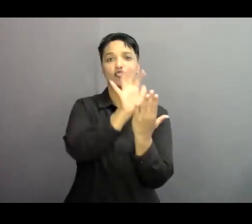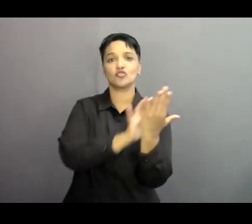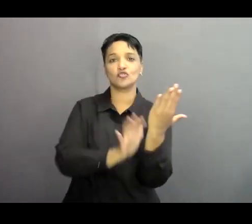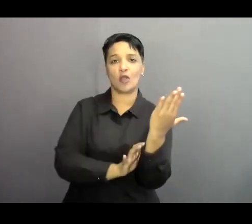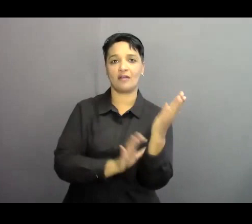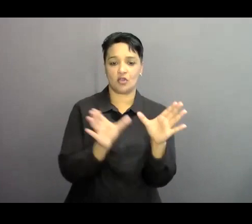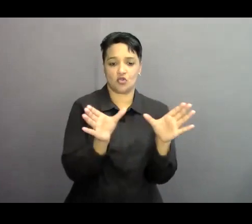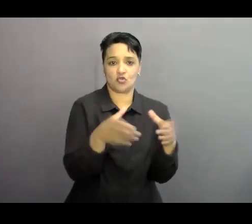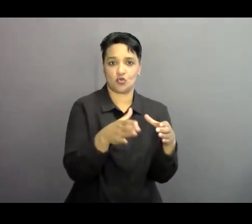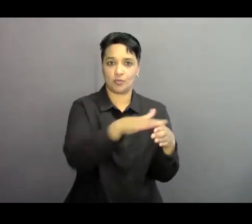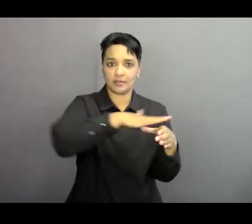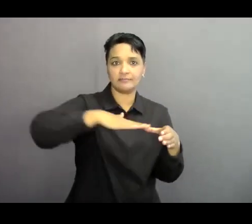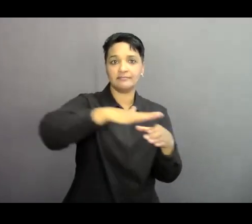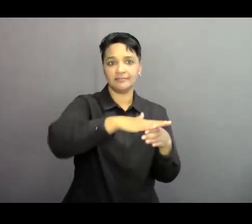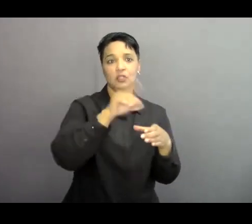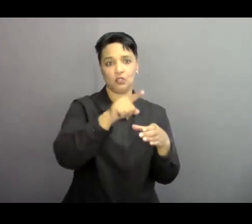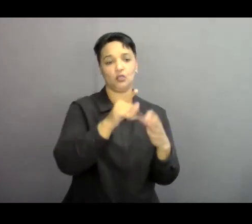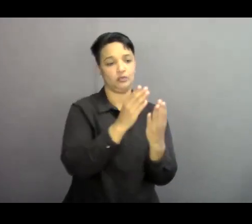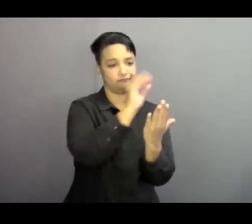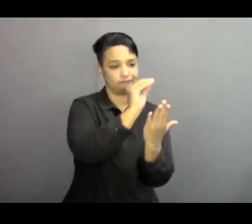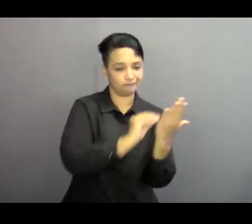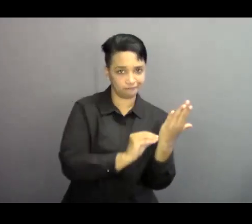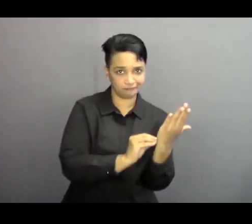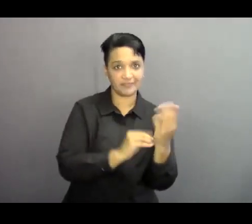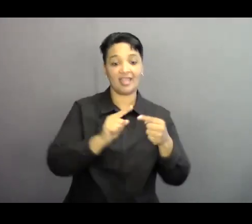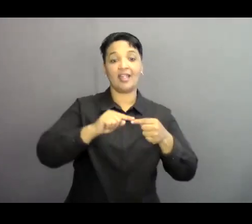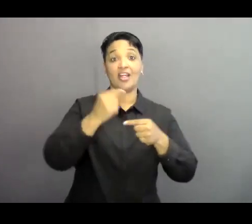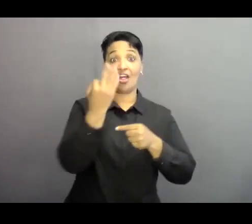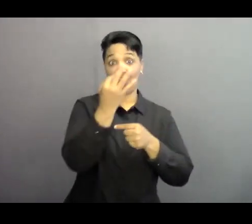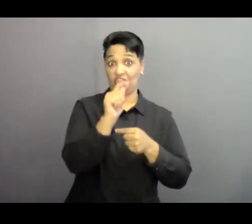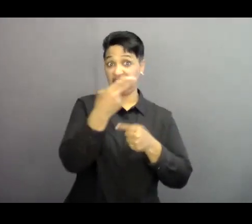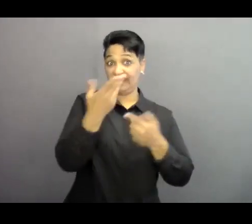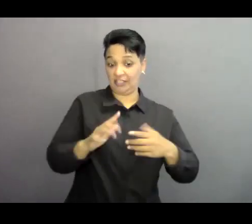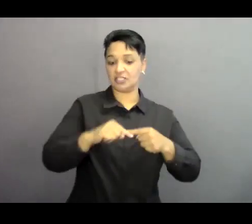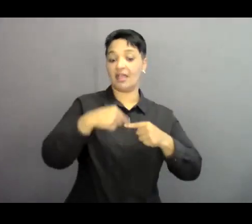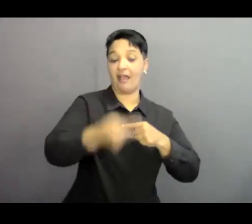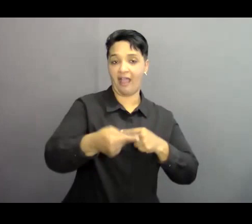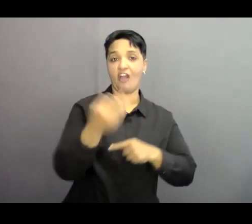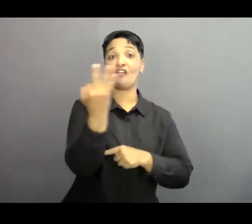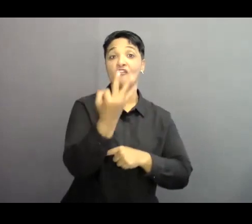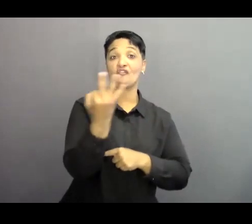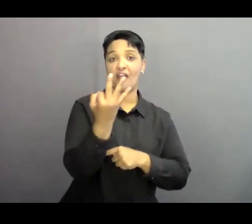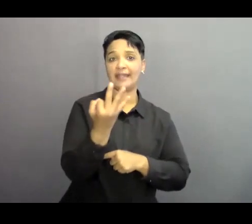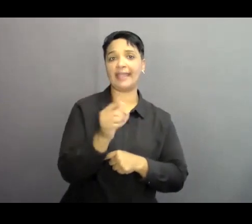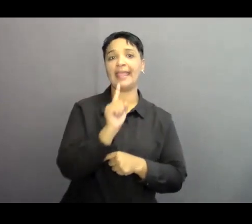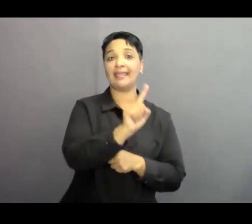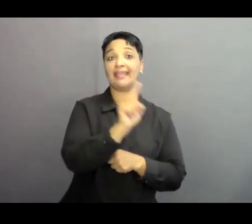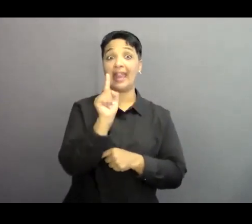team, and then on Friday 11th, we will make all the team drafts available to everyone.